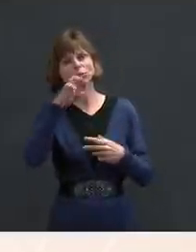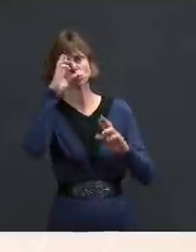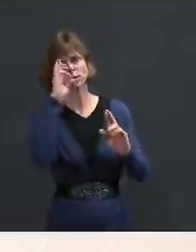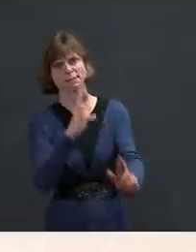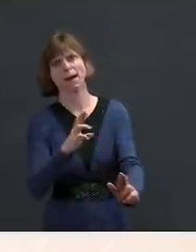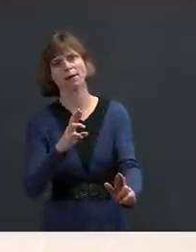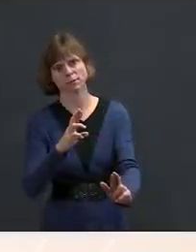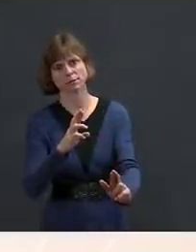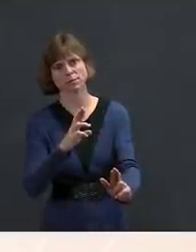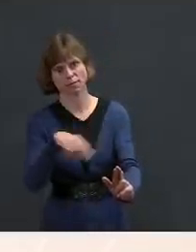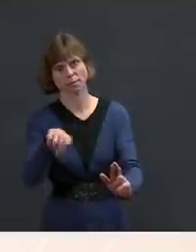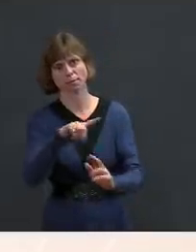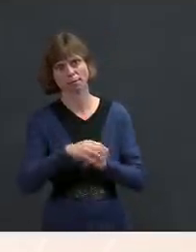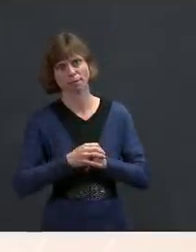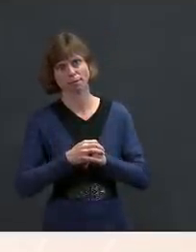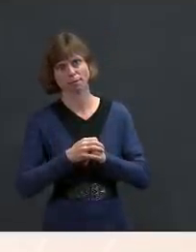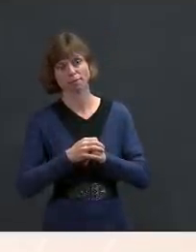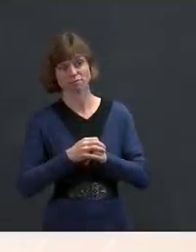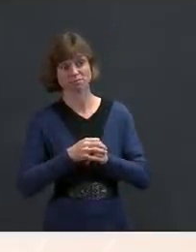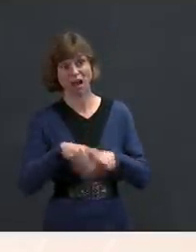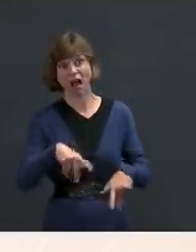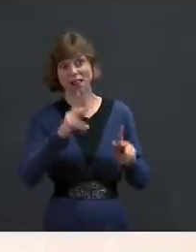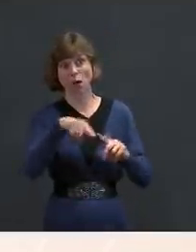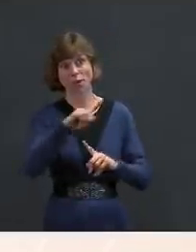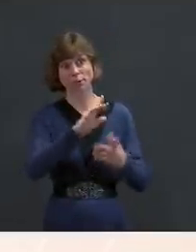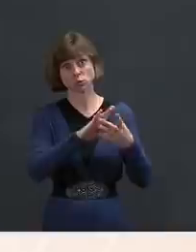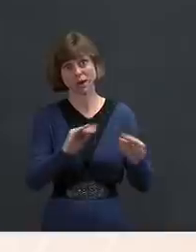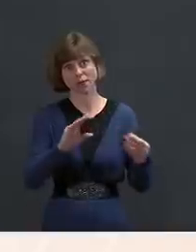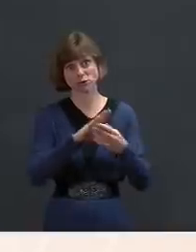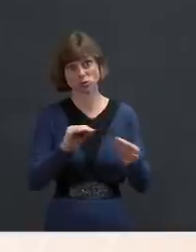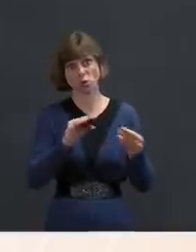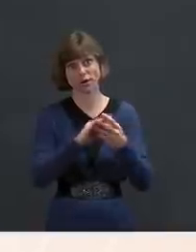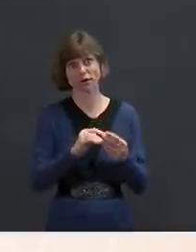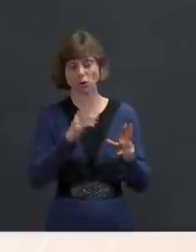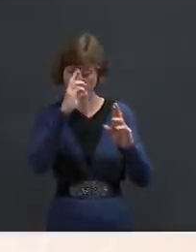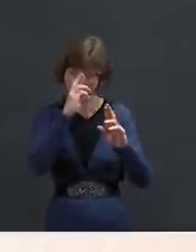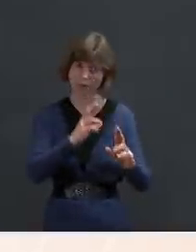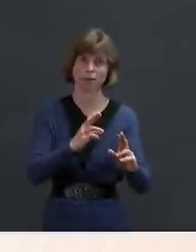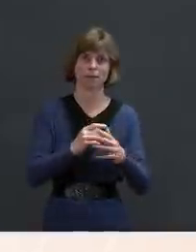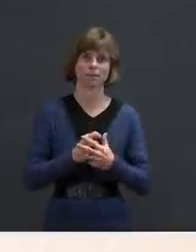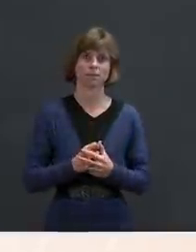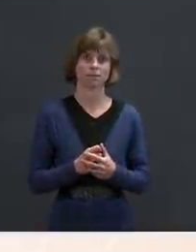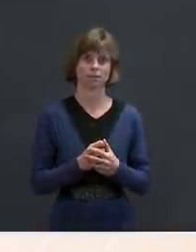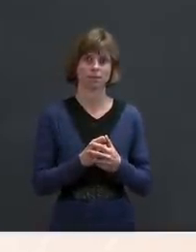and be able to tell their story and treated with respect. There is a process of reviewing --